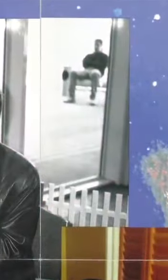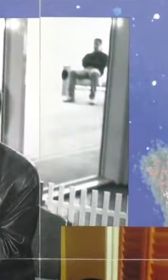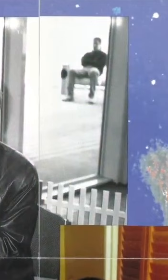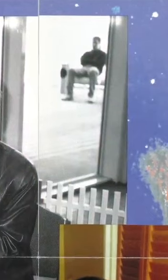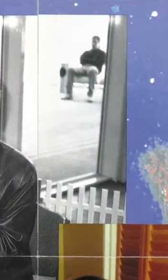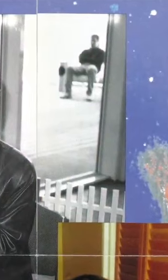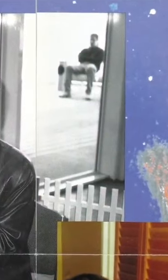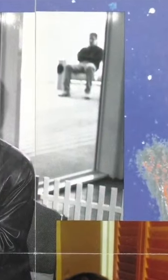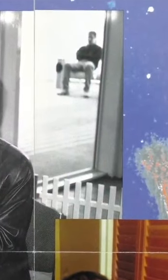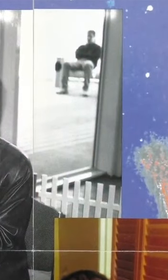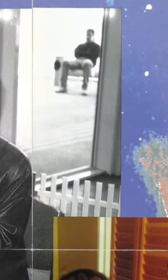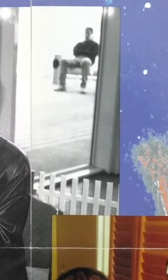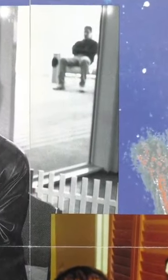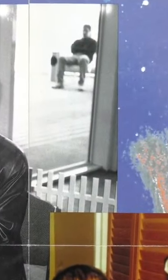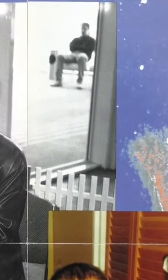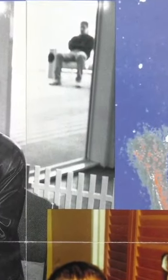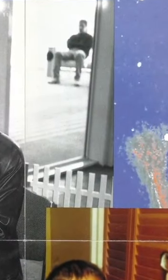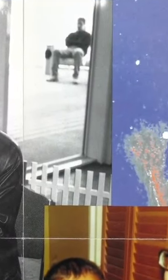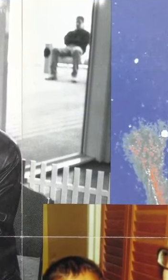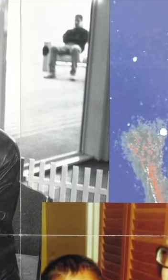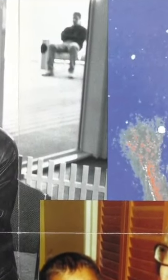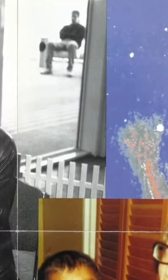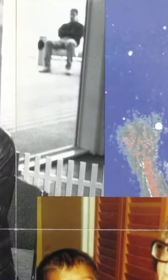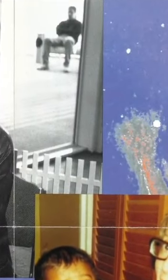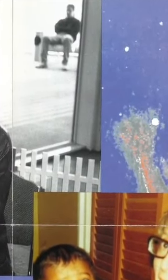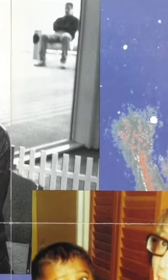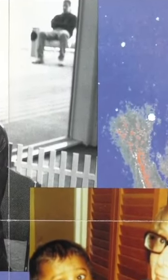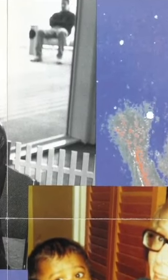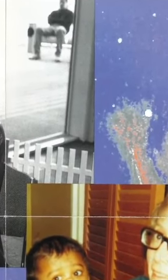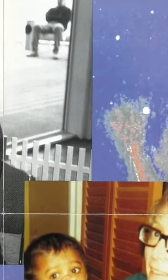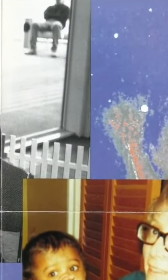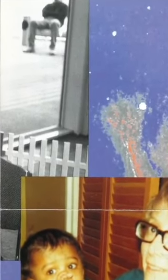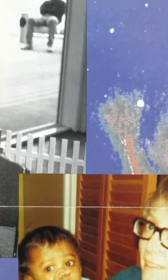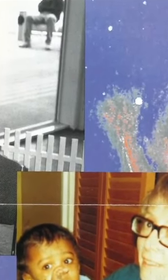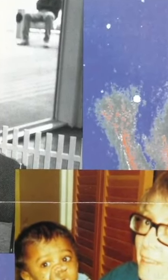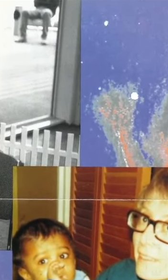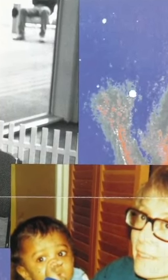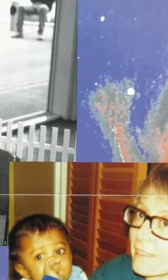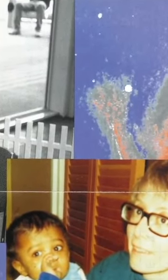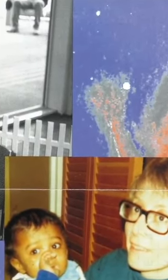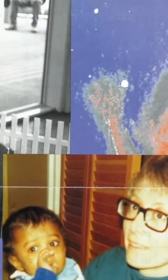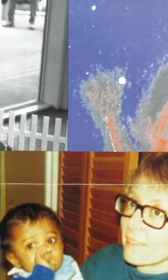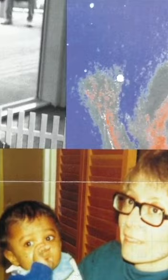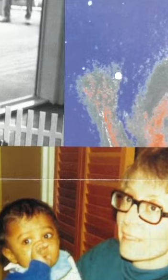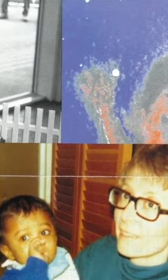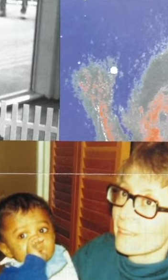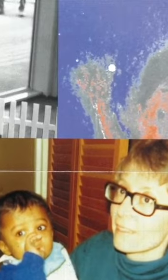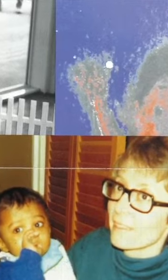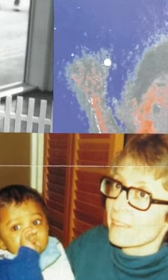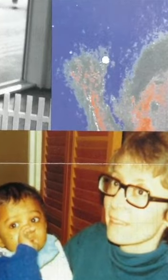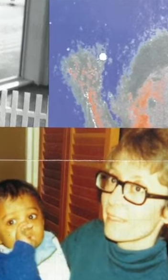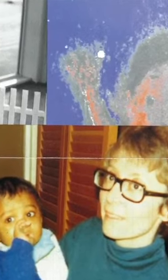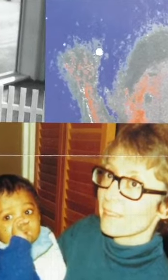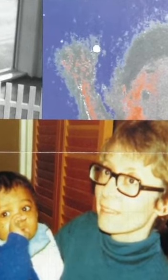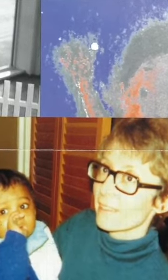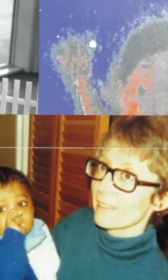Margaret Wild is one of Australia's most highly respected picture-book creators. She has published over 70 books for young people,